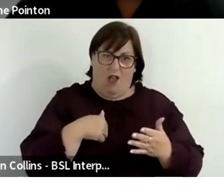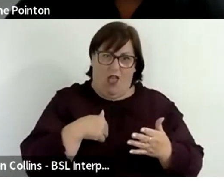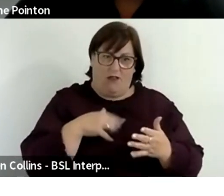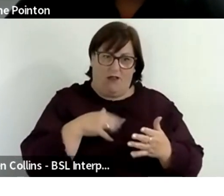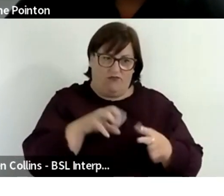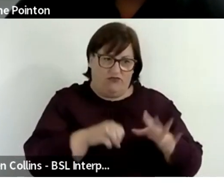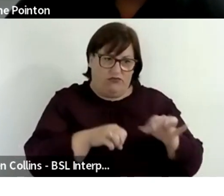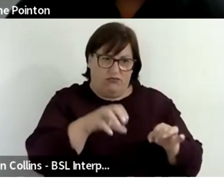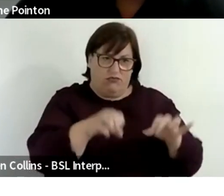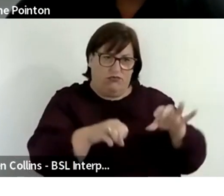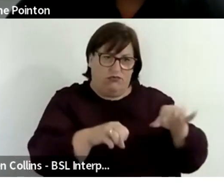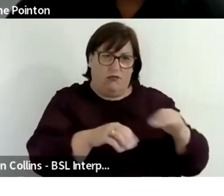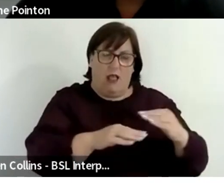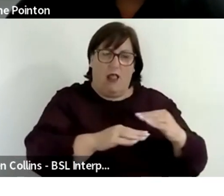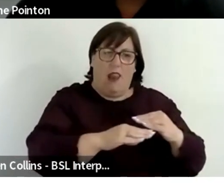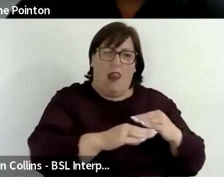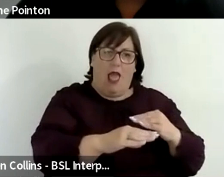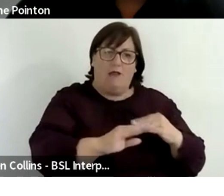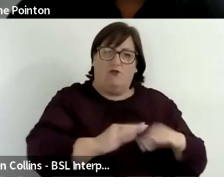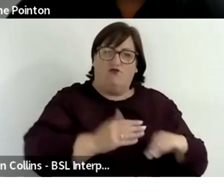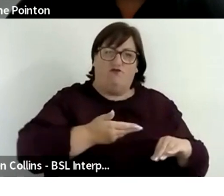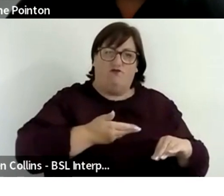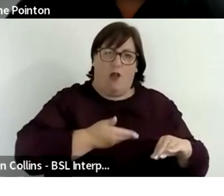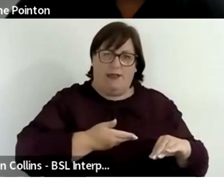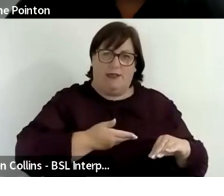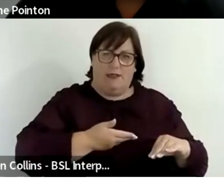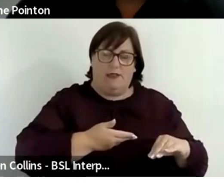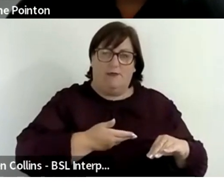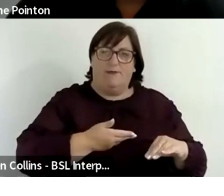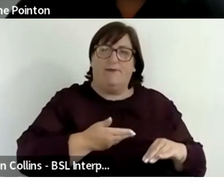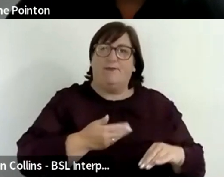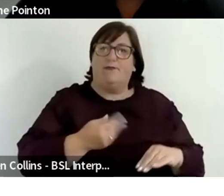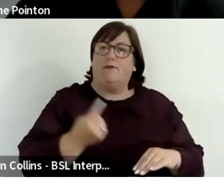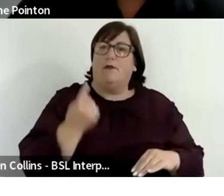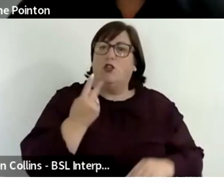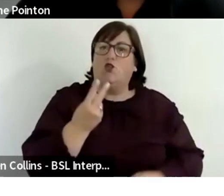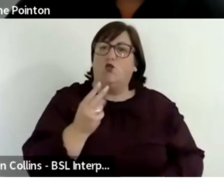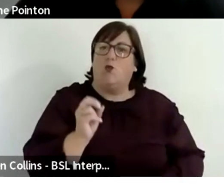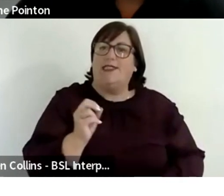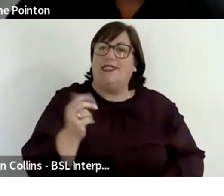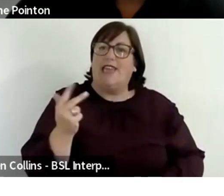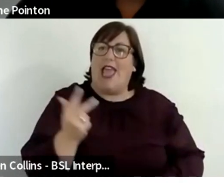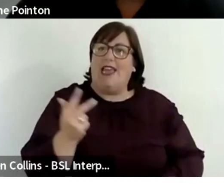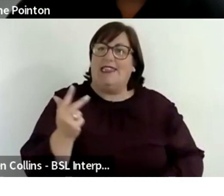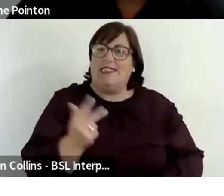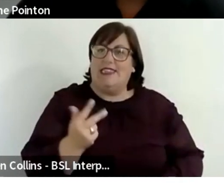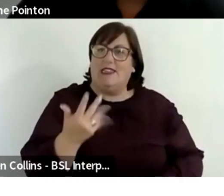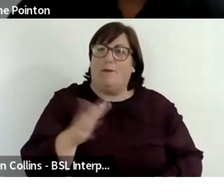In 2018 I was diagnosed with a life-threatening and life-limiting condition known as add disson's